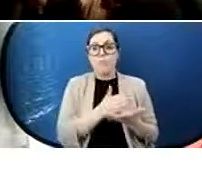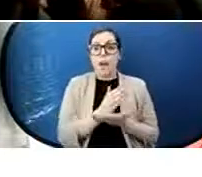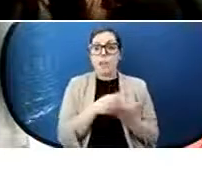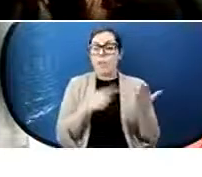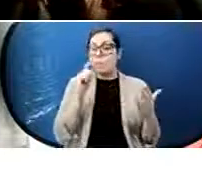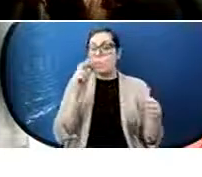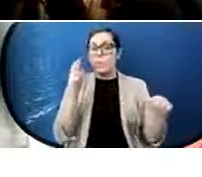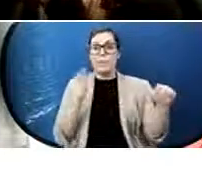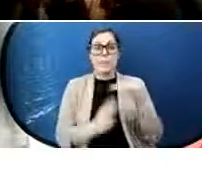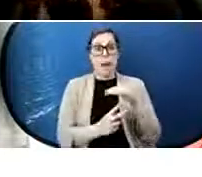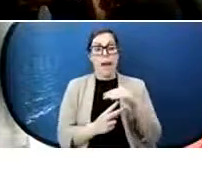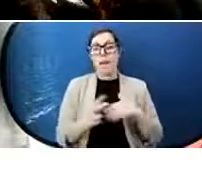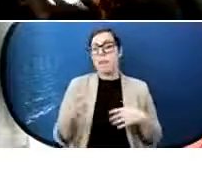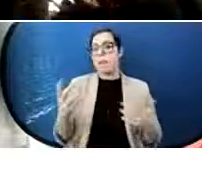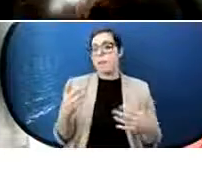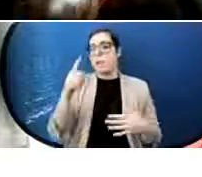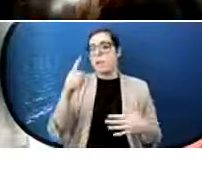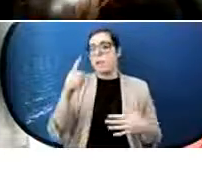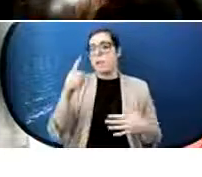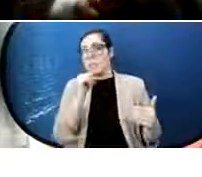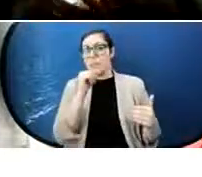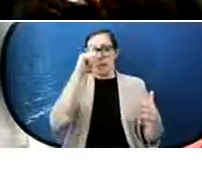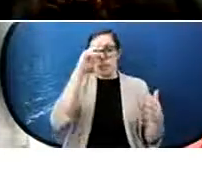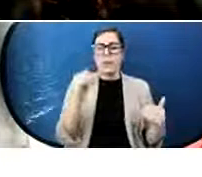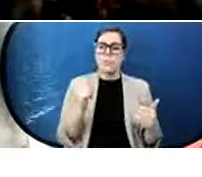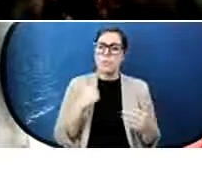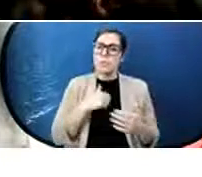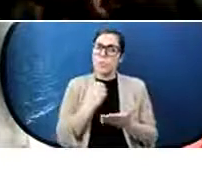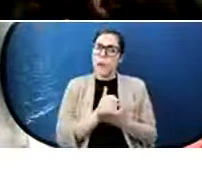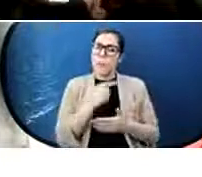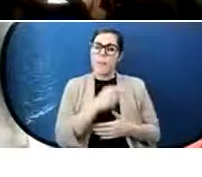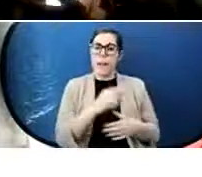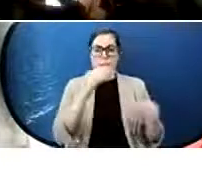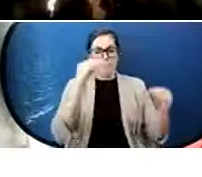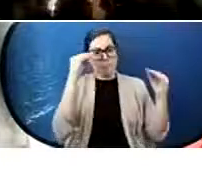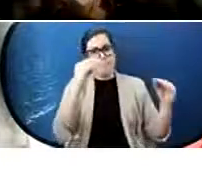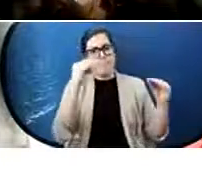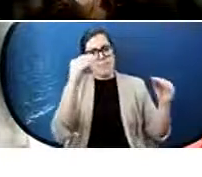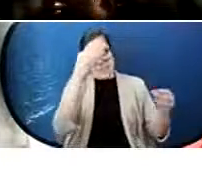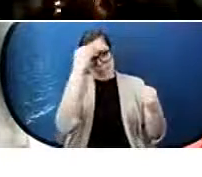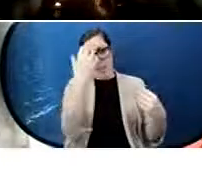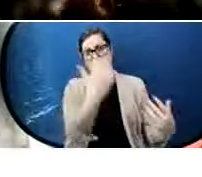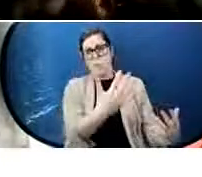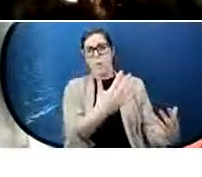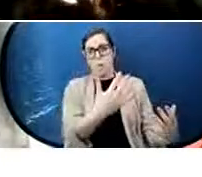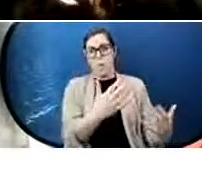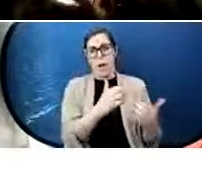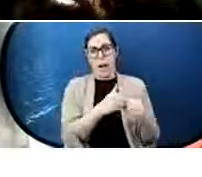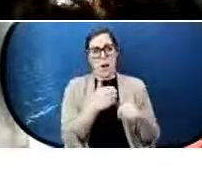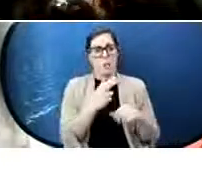not expect. We want to help students to not only be resourceful but to manage their expectations